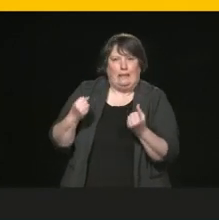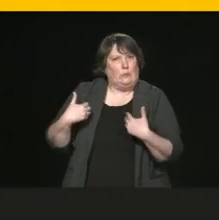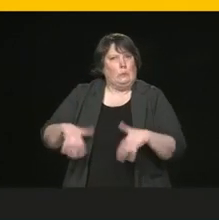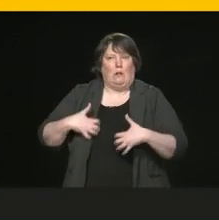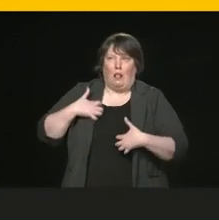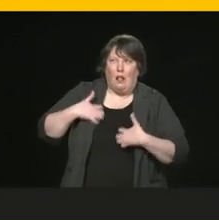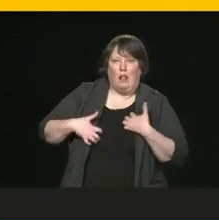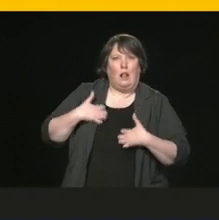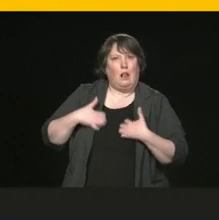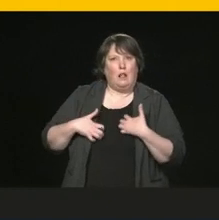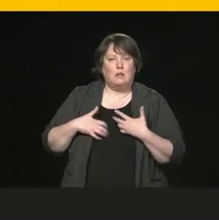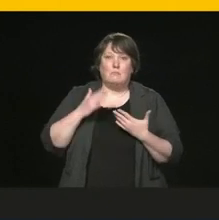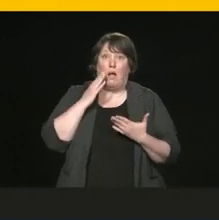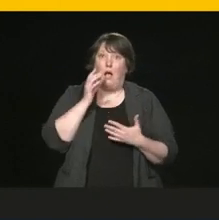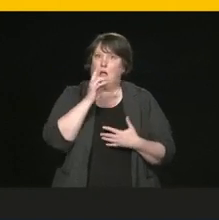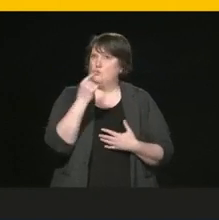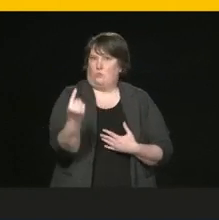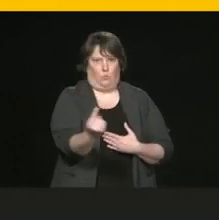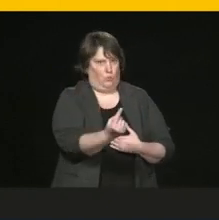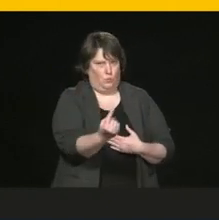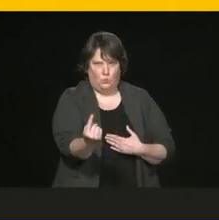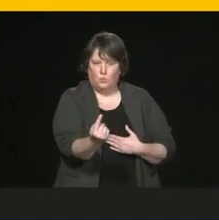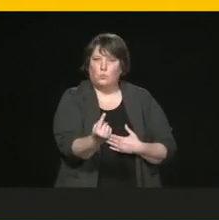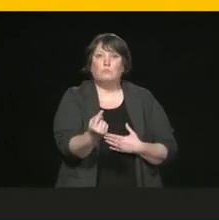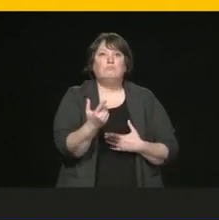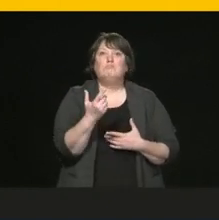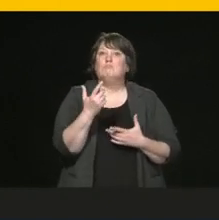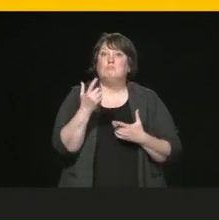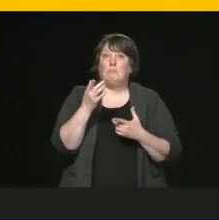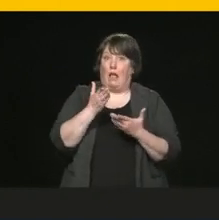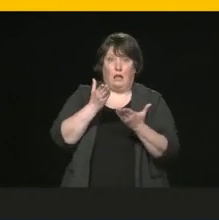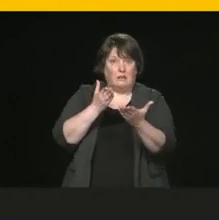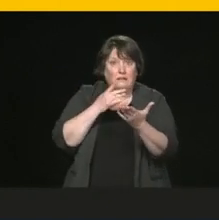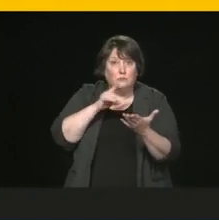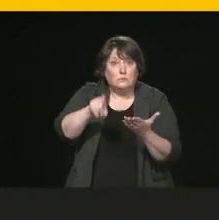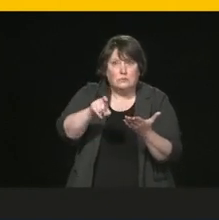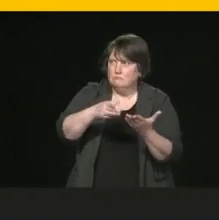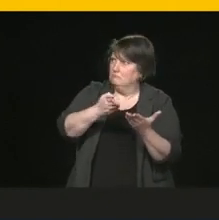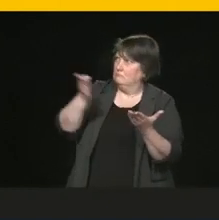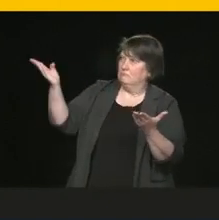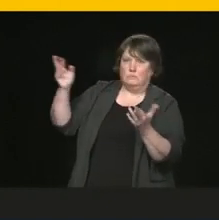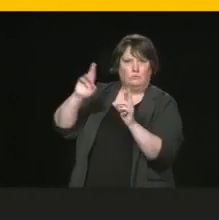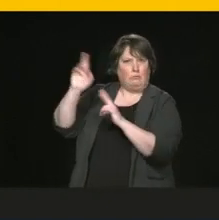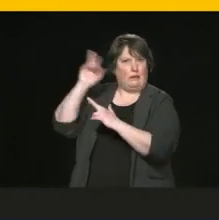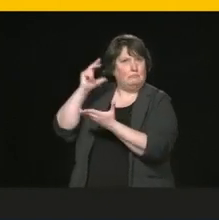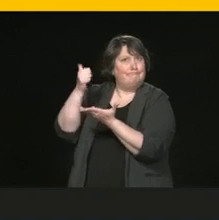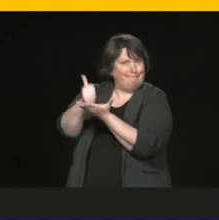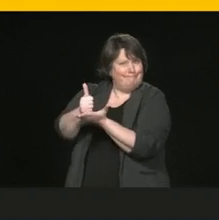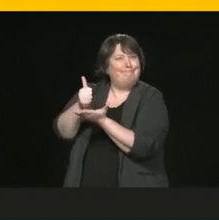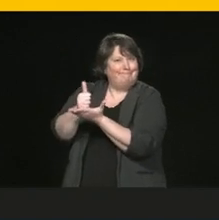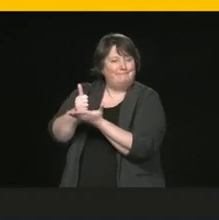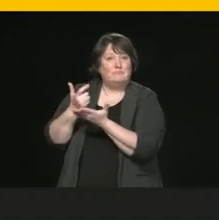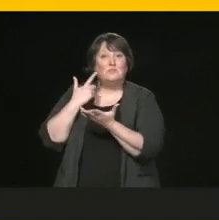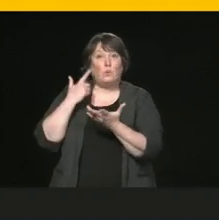Prime Minister Trudeau: IF YOU ARE FEELING OVERWHELMED, KNOW THAT YOU AREN'T ALONE. AND THERE ARE PEOPLE WHO CAN